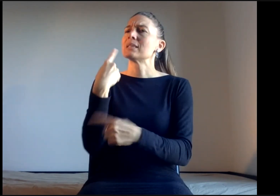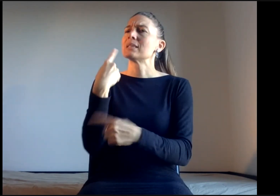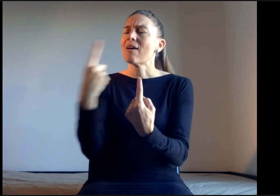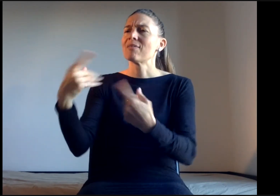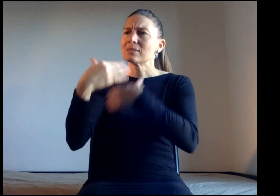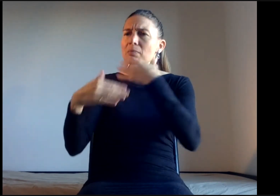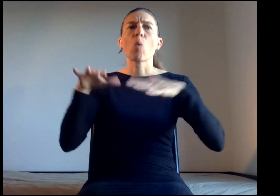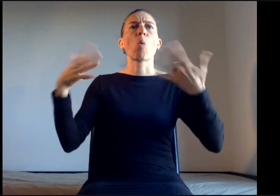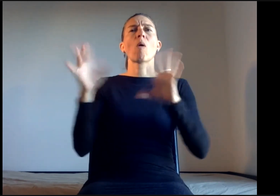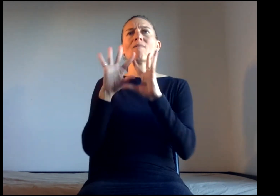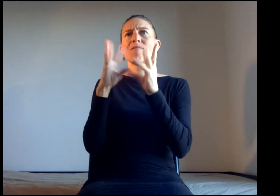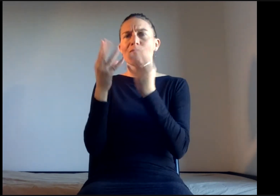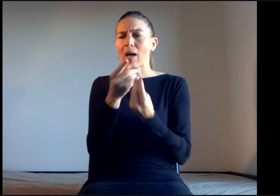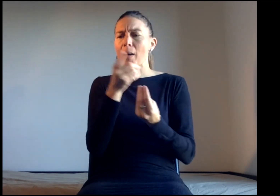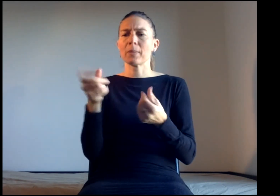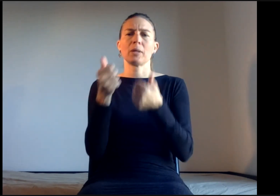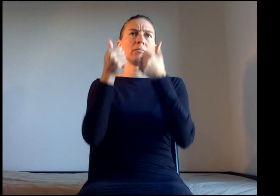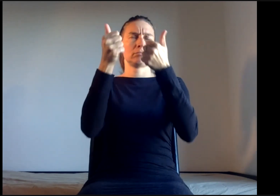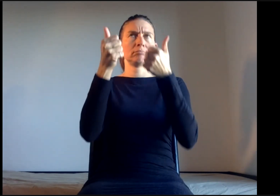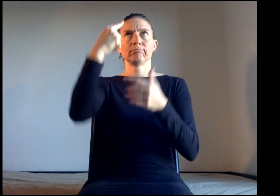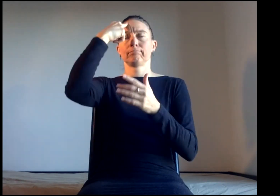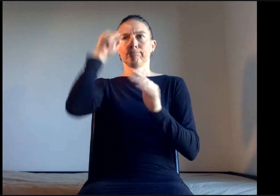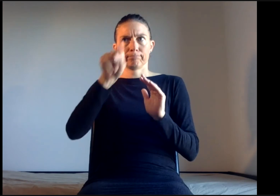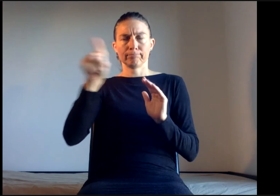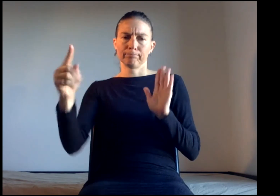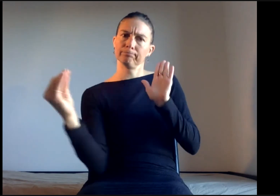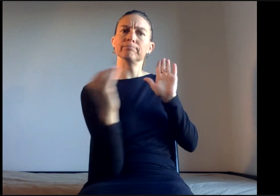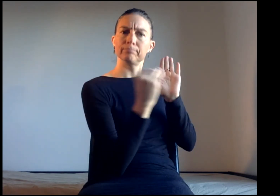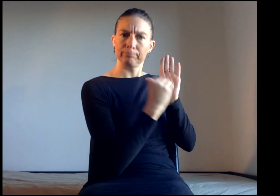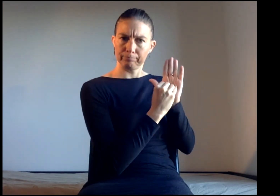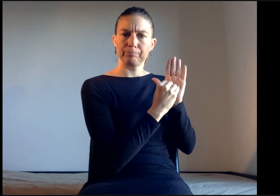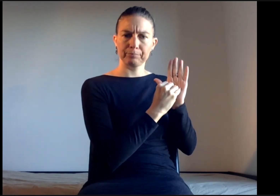It's however difficult to assess the impact of the crisis before it ends.